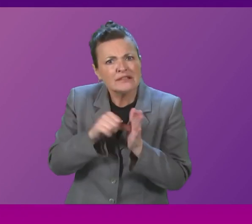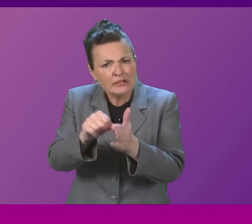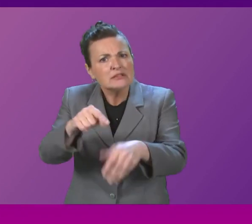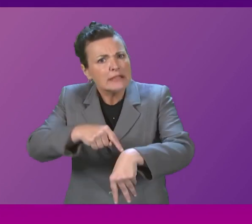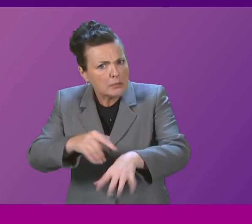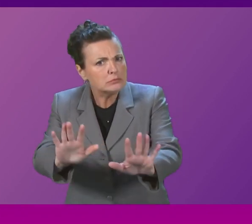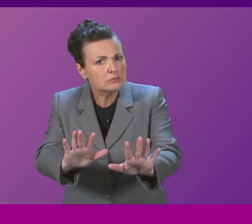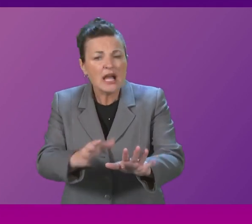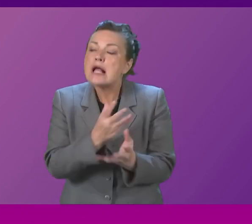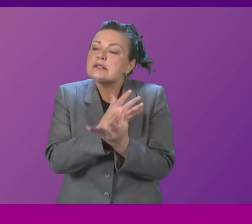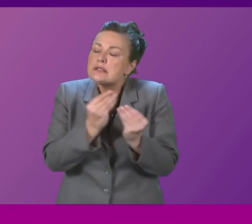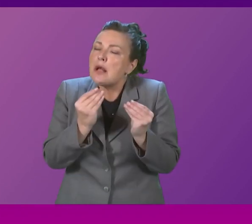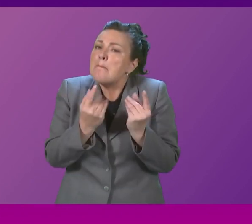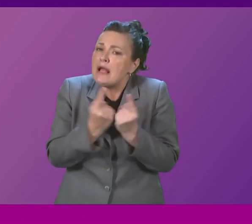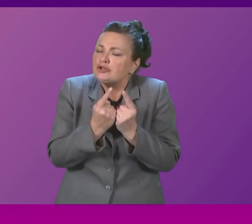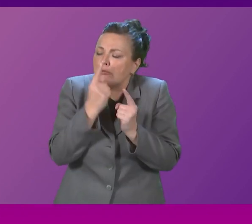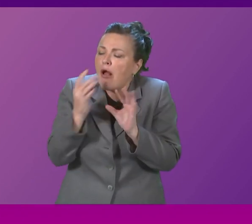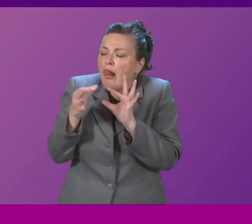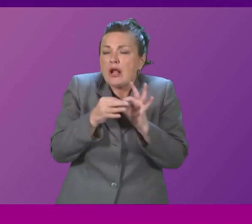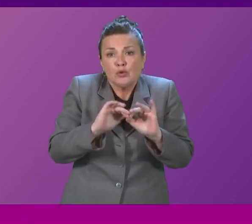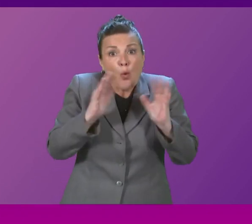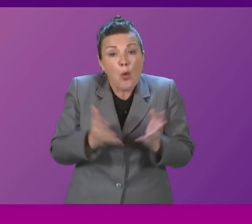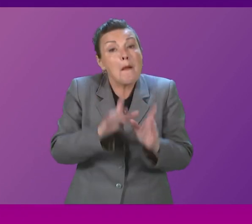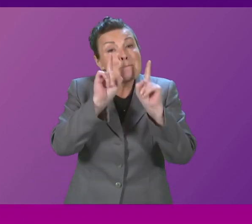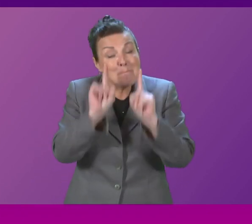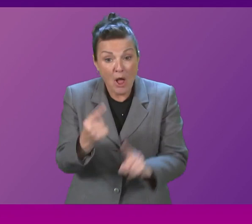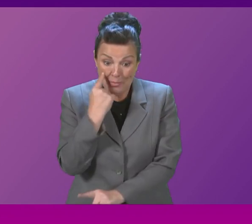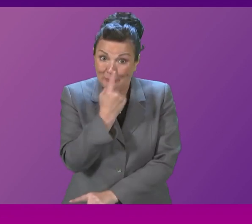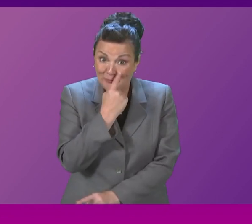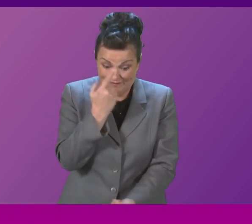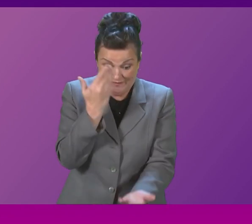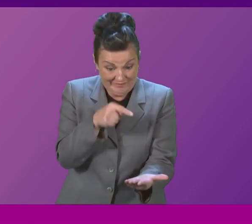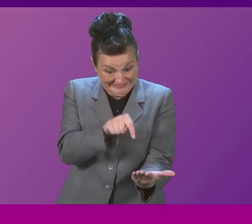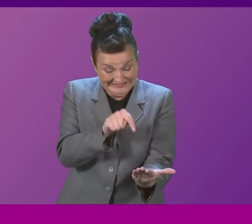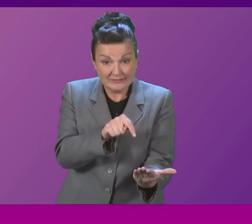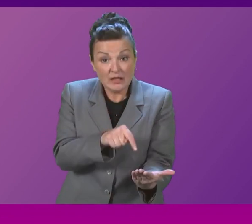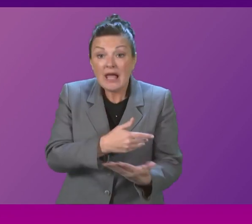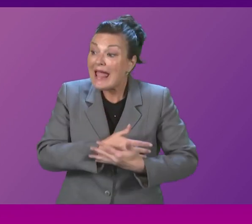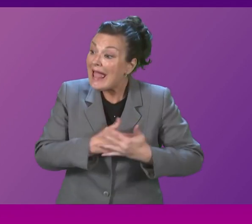are global, but most countries do better when they control their own destinies and future.